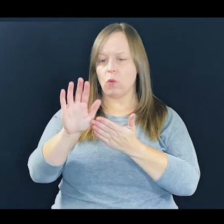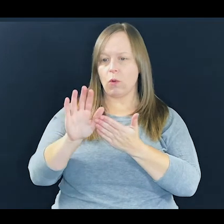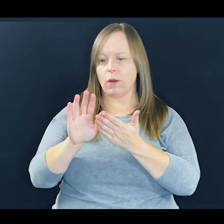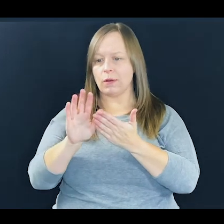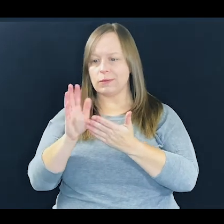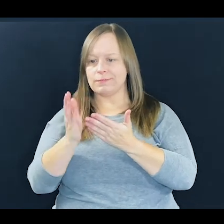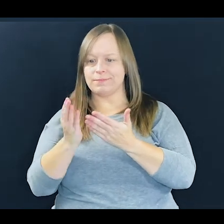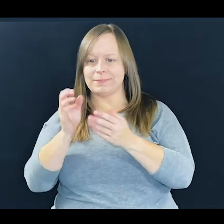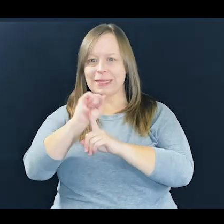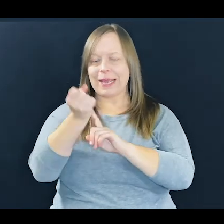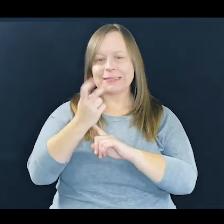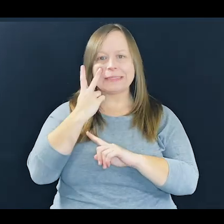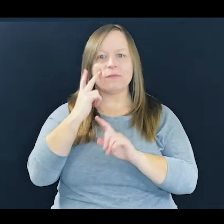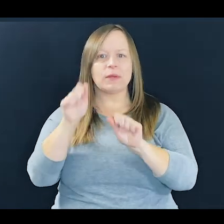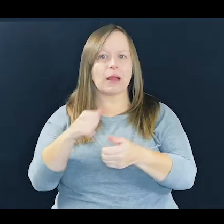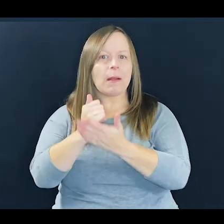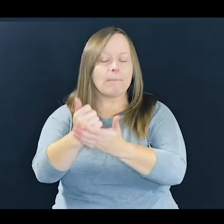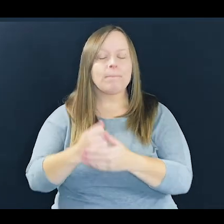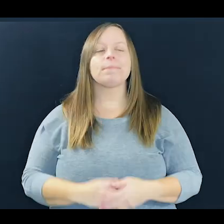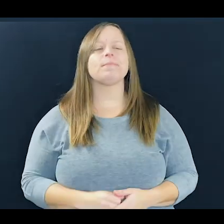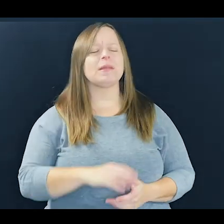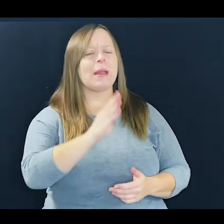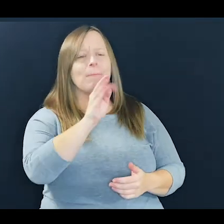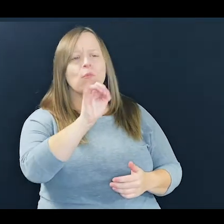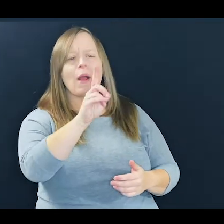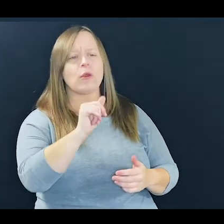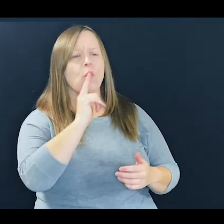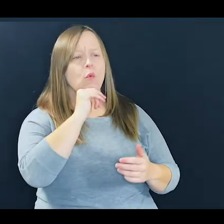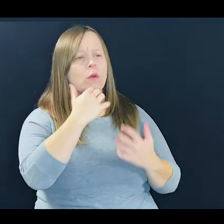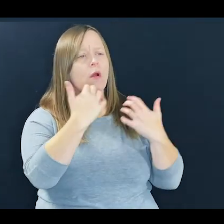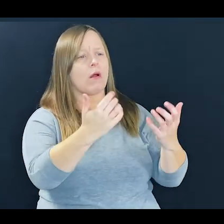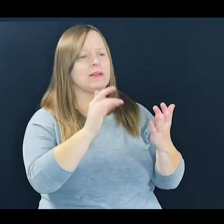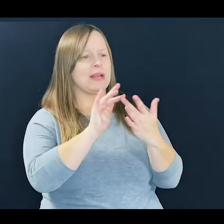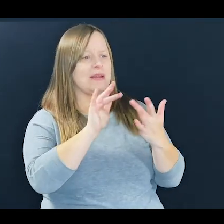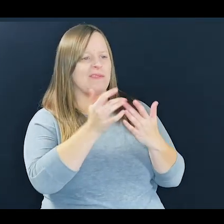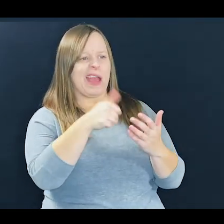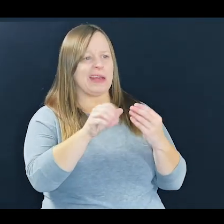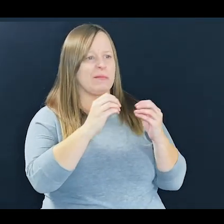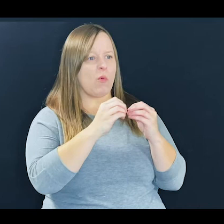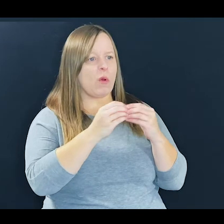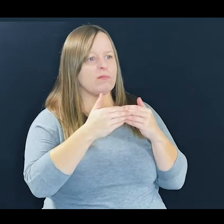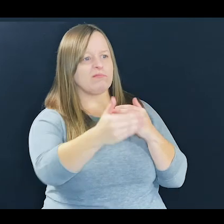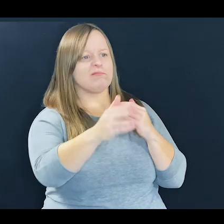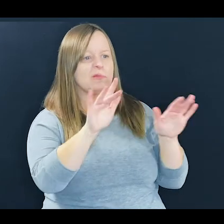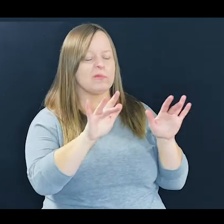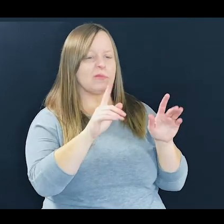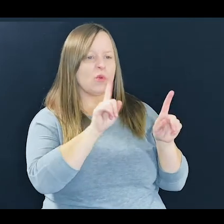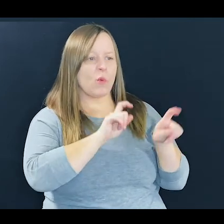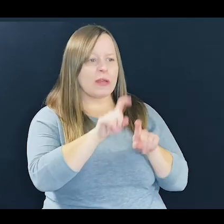to us. And Brenda, who can our audience contact if they have any further questions or concerns regarding